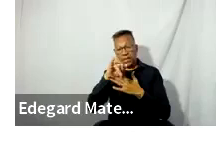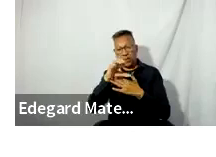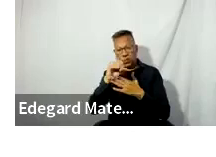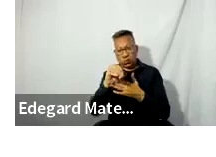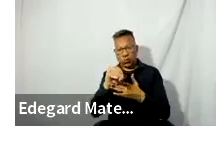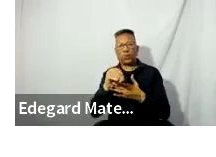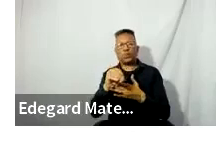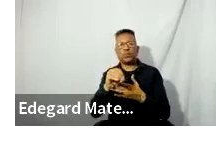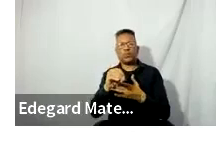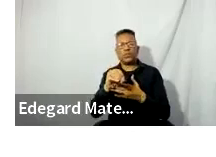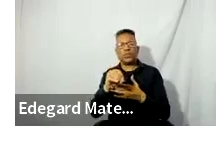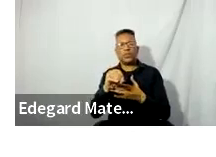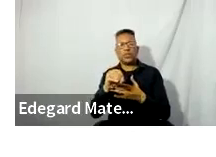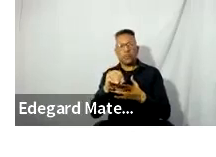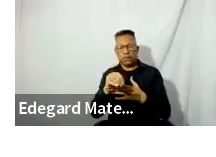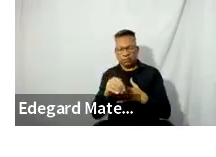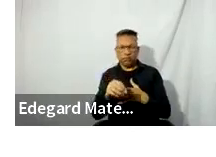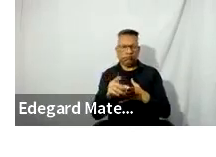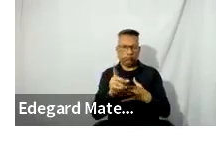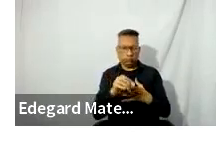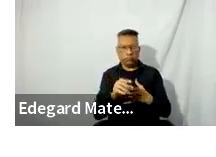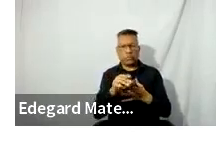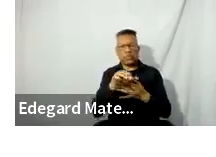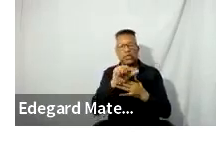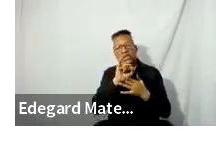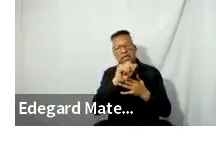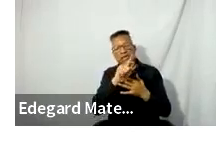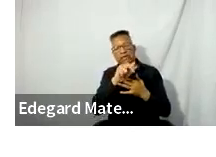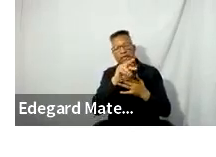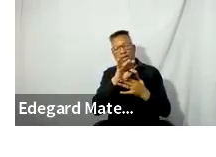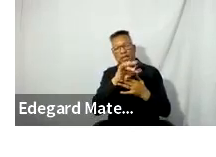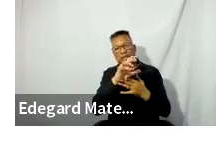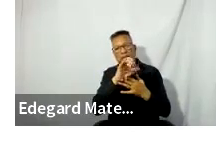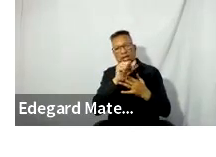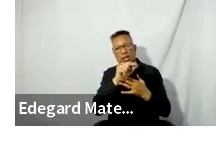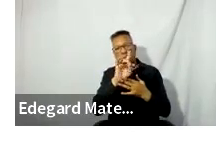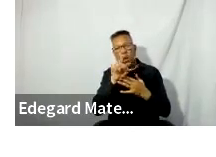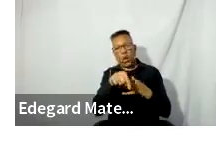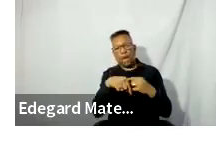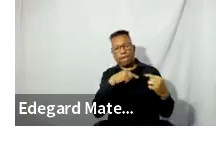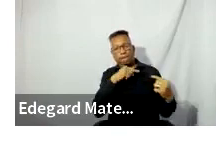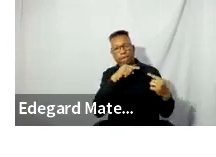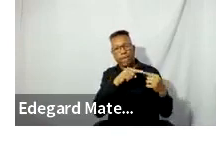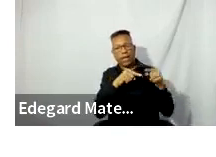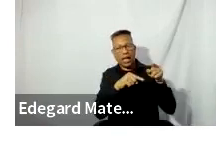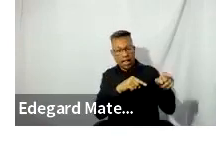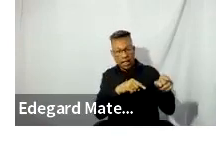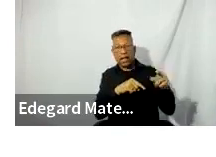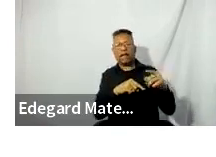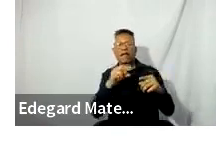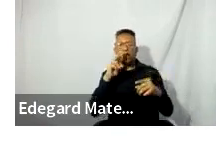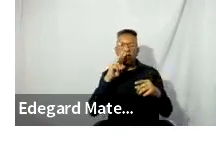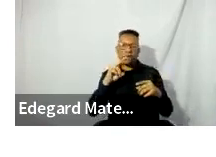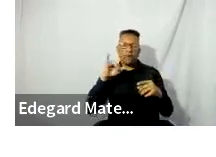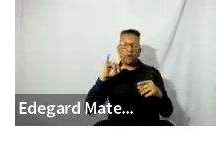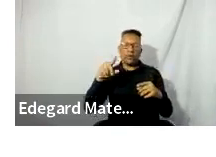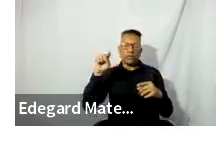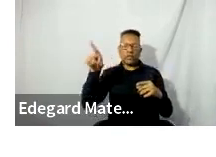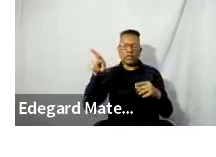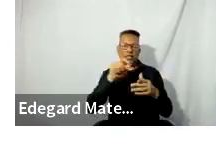rm sign significant sign. Simplification is vigoski's term m but notice m but notice that signification but notice that signification